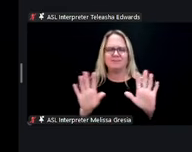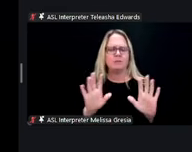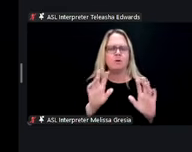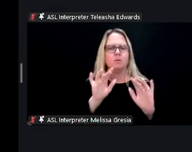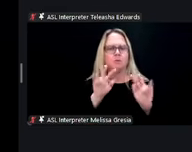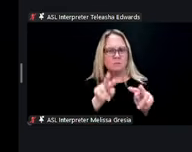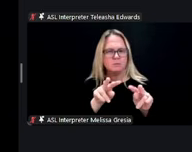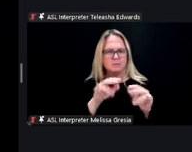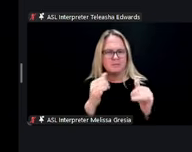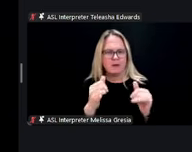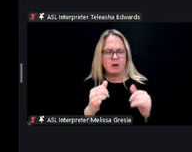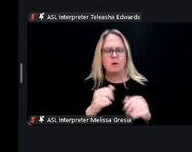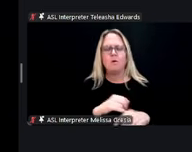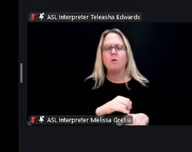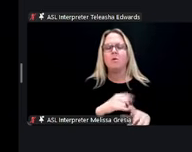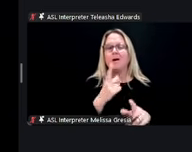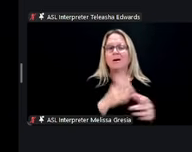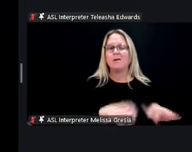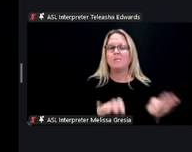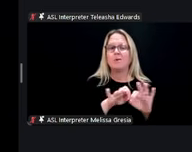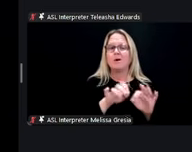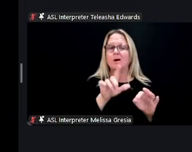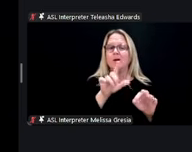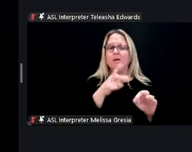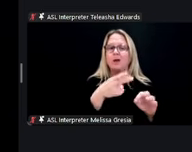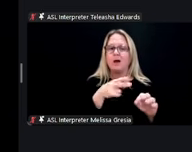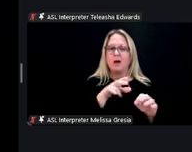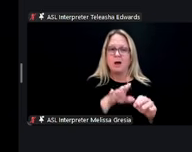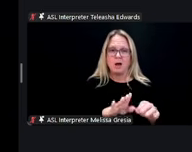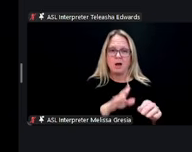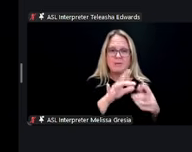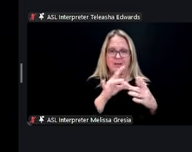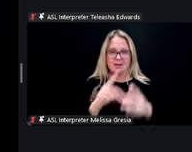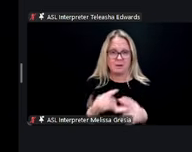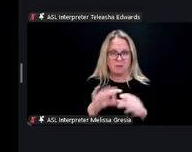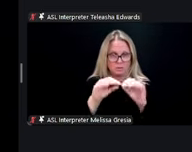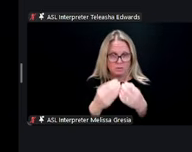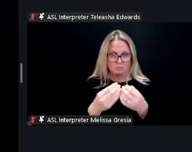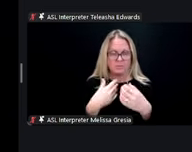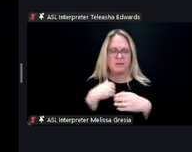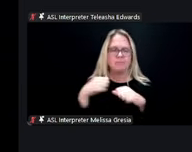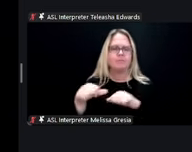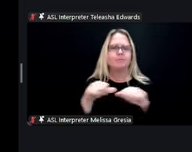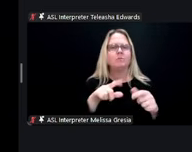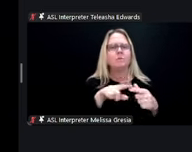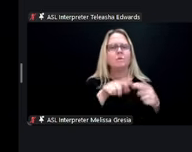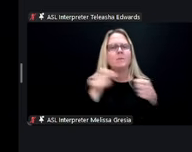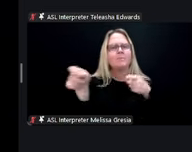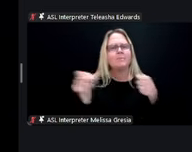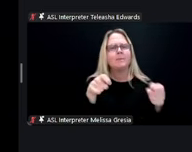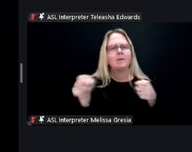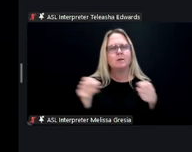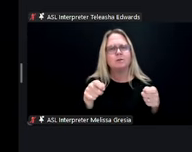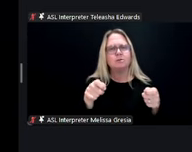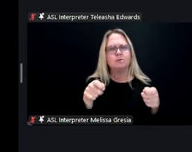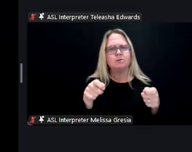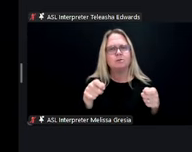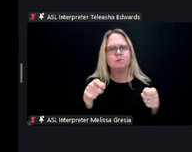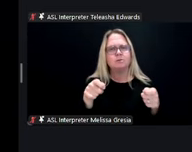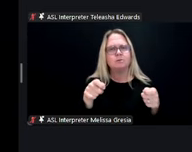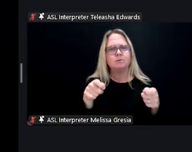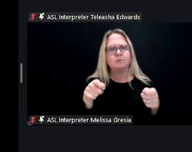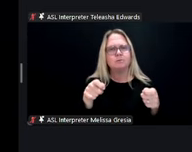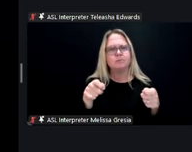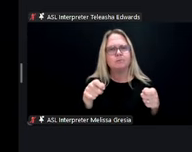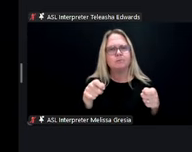important is that this hub lead organization has the capacity to manage the community or